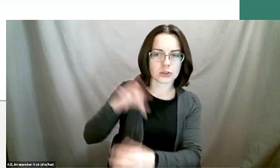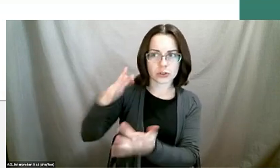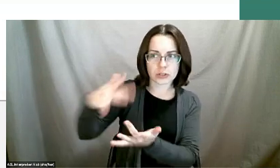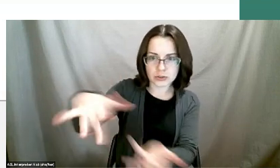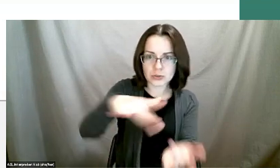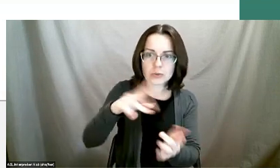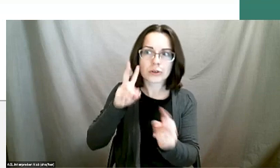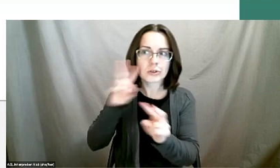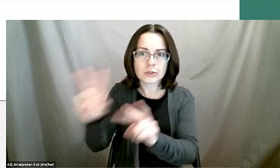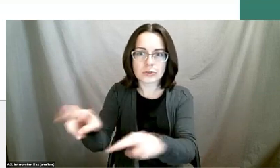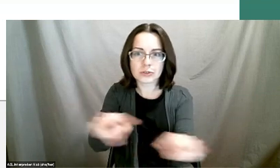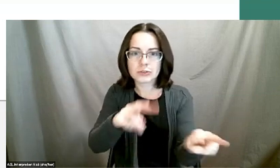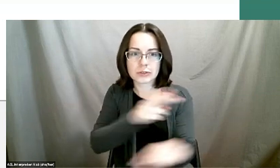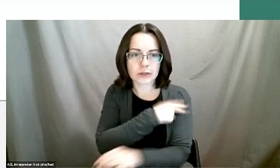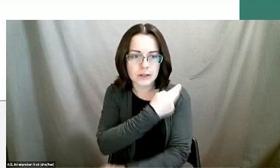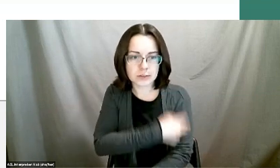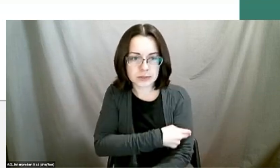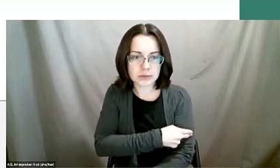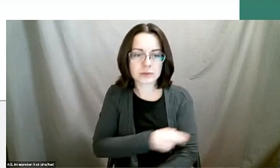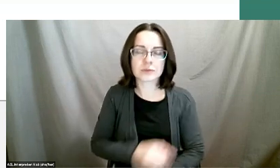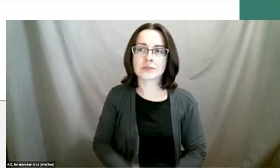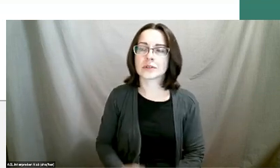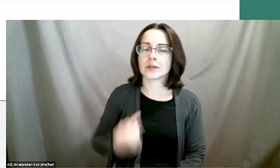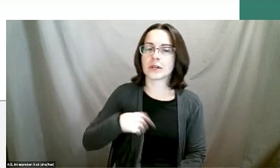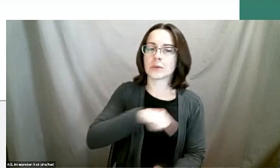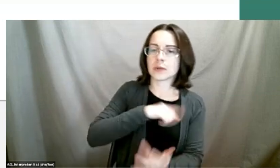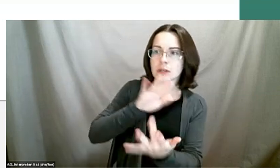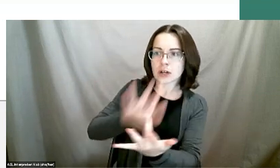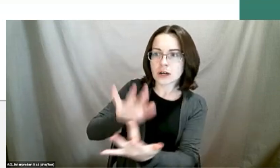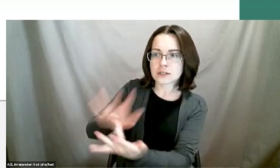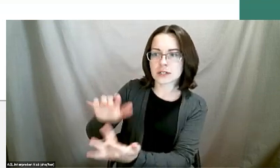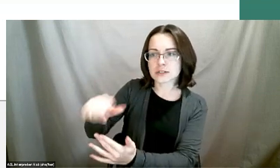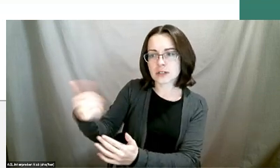to the other care providers about the need to